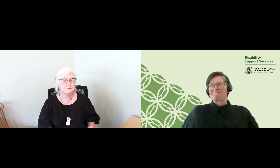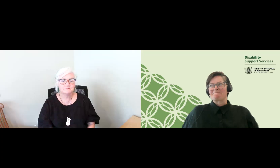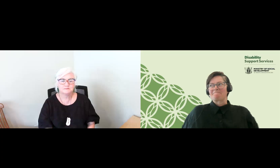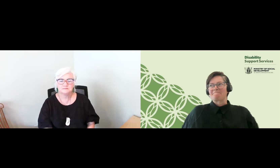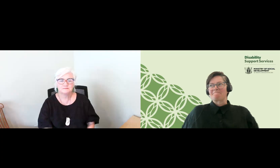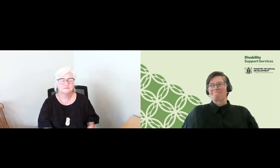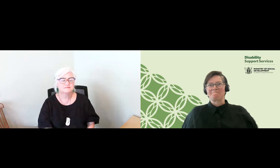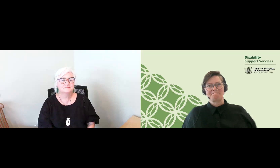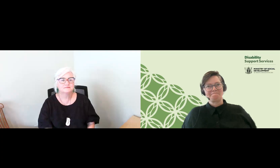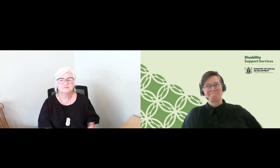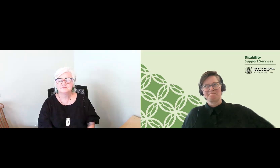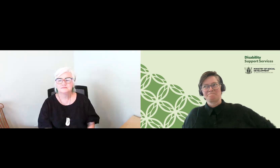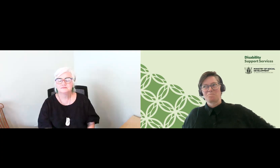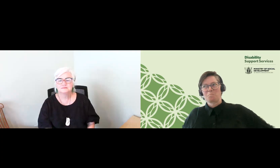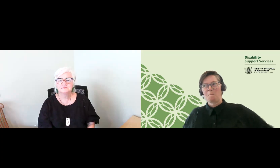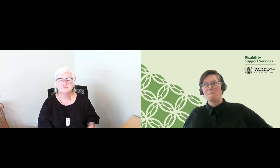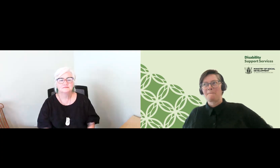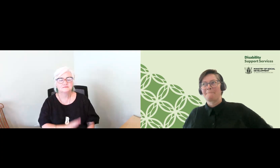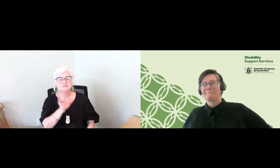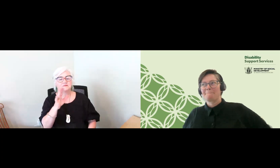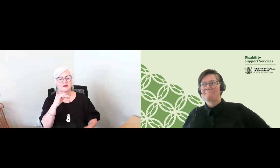[Solmaz - Speaking] Thank you. Kia ora koutou. I am Solmaz Nazari. I